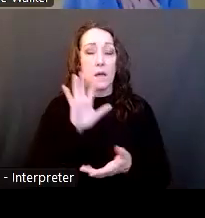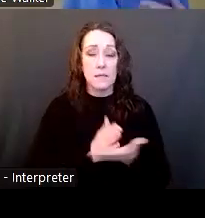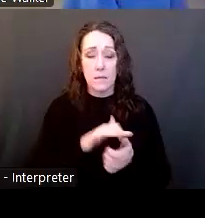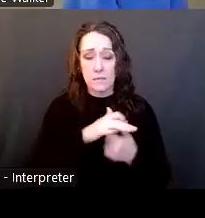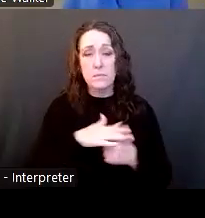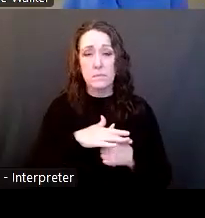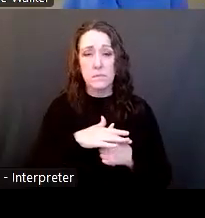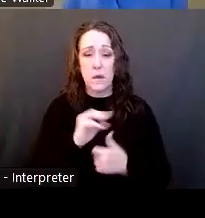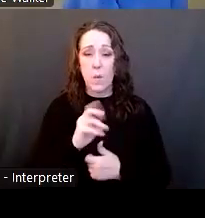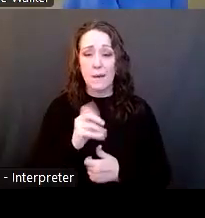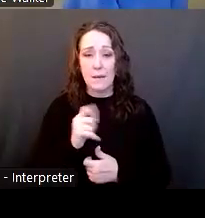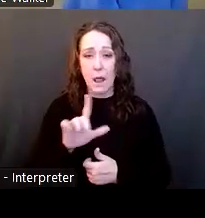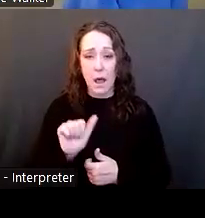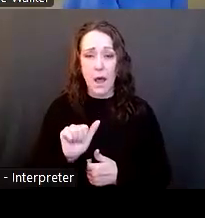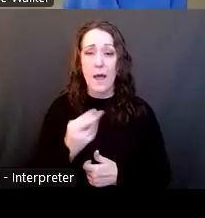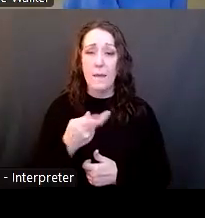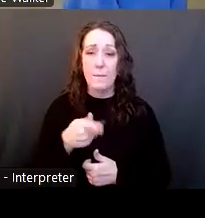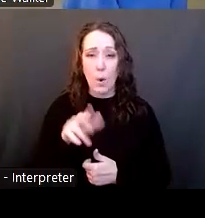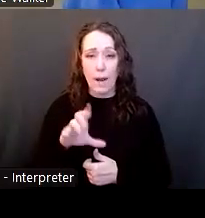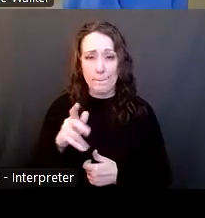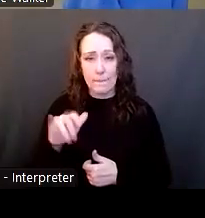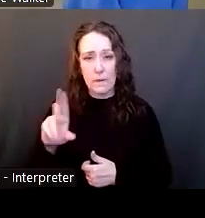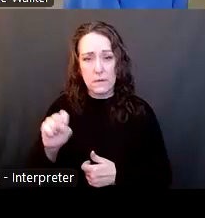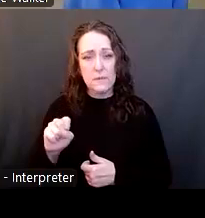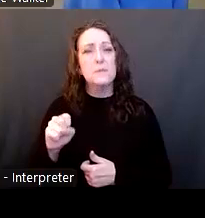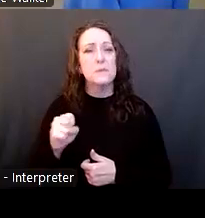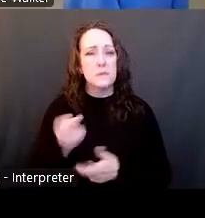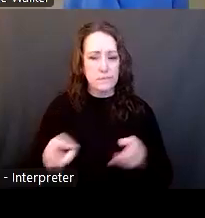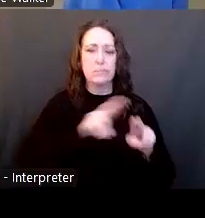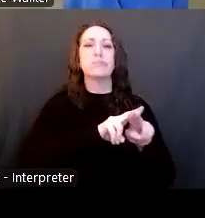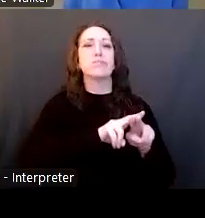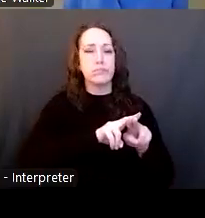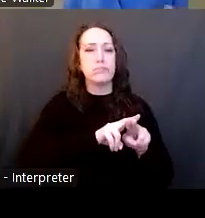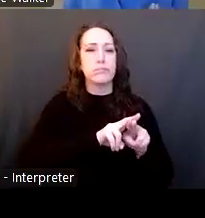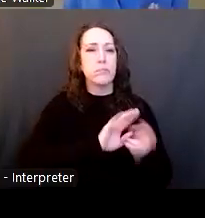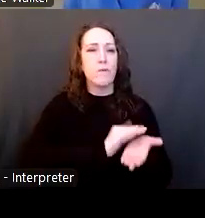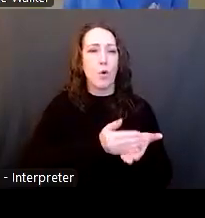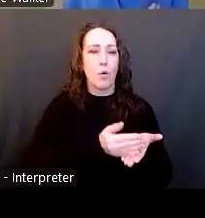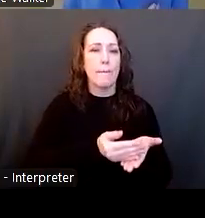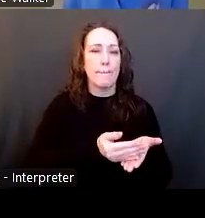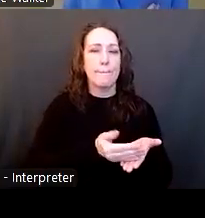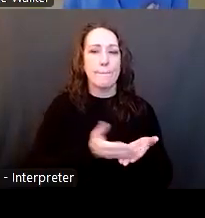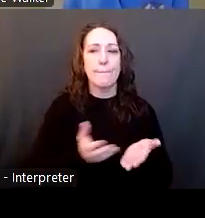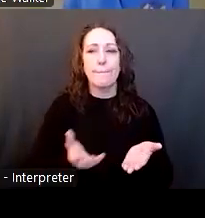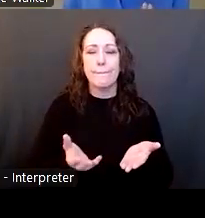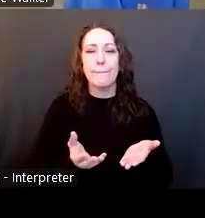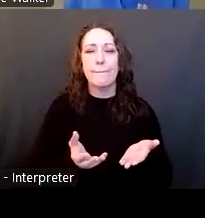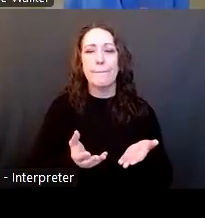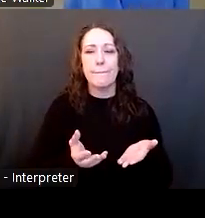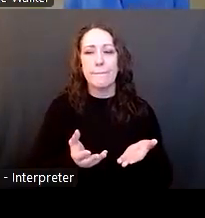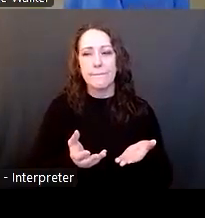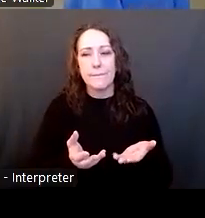regions the amydala the hippocampus there is actually an increase in volume so there is a